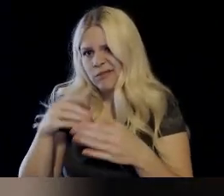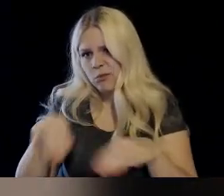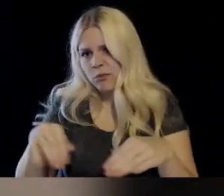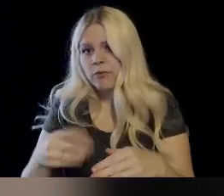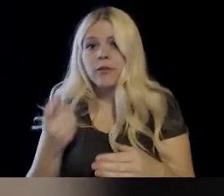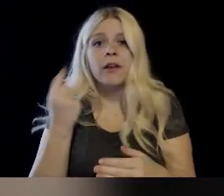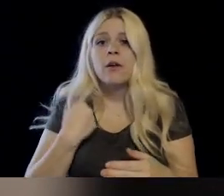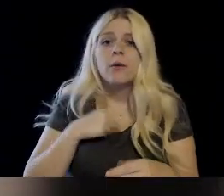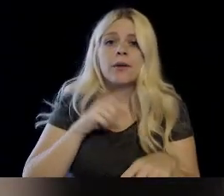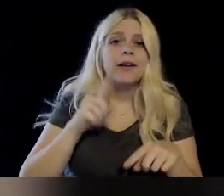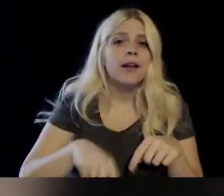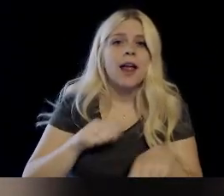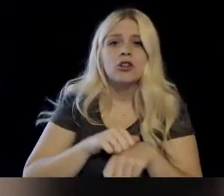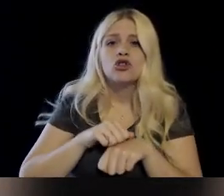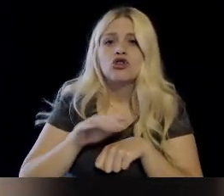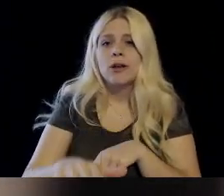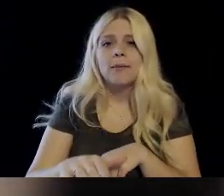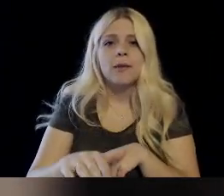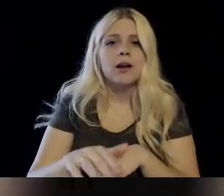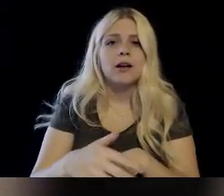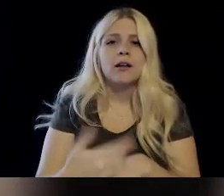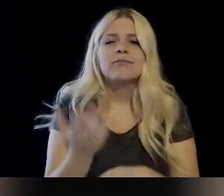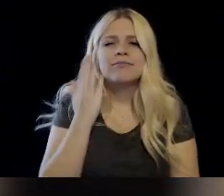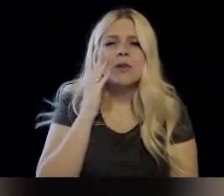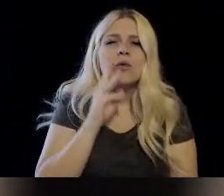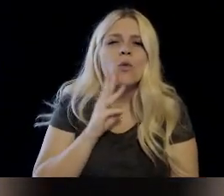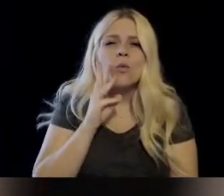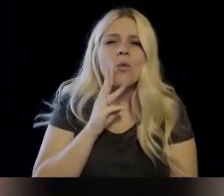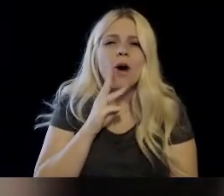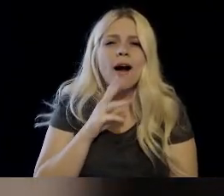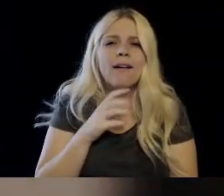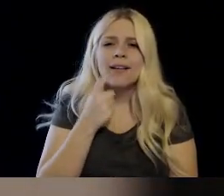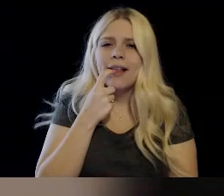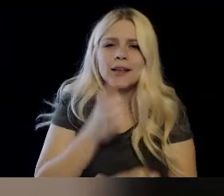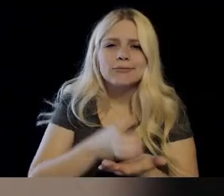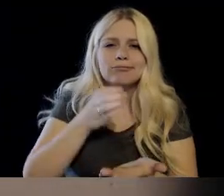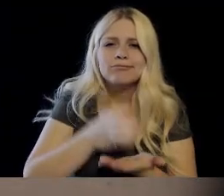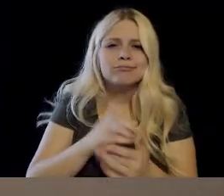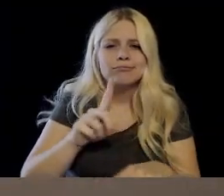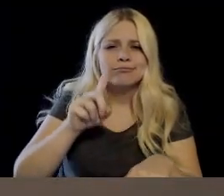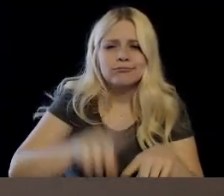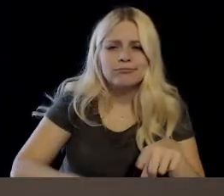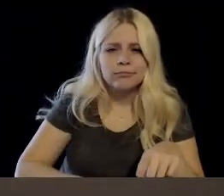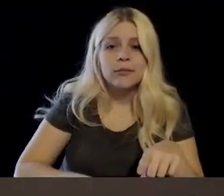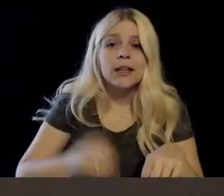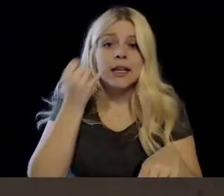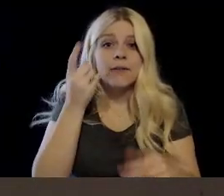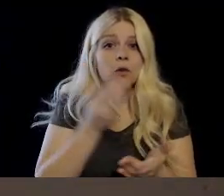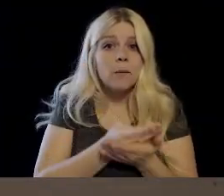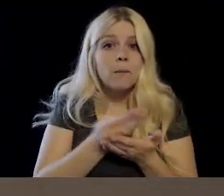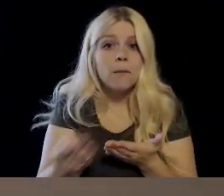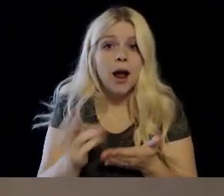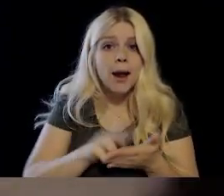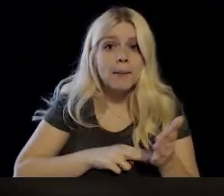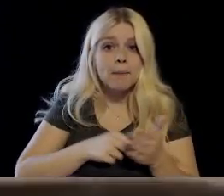Joanne: Yeah. Erica: the elephants paint yesterday. But if you buy a canvas, if you buy one of these, we should definitely skip it. Okay, she's busy swimming.